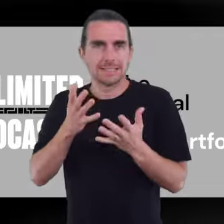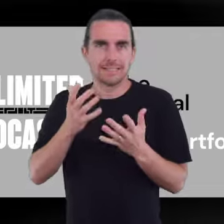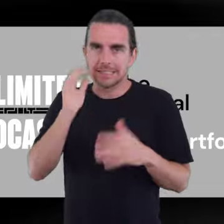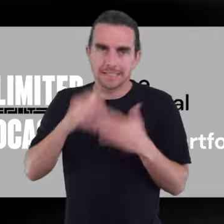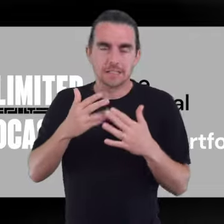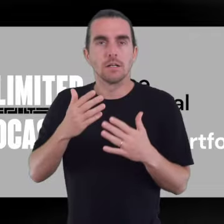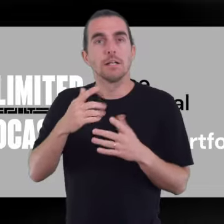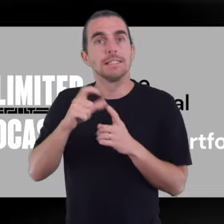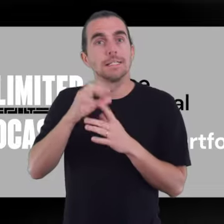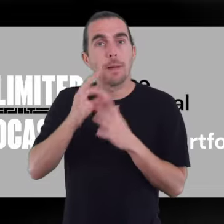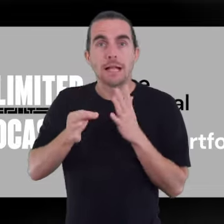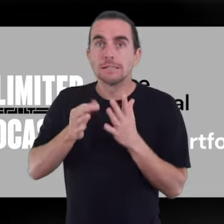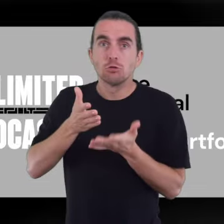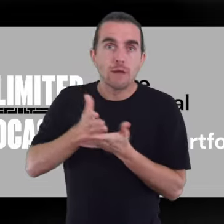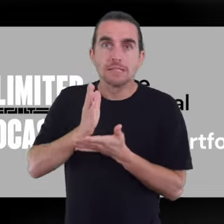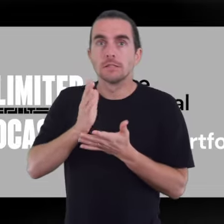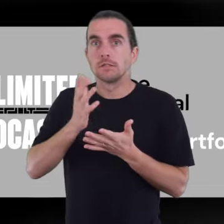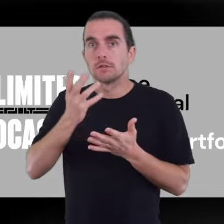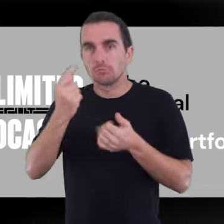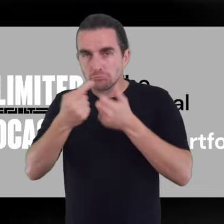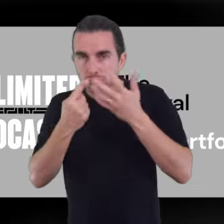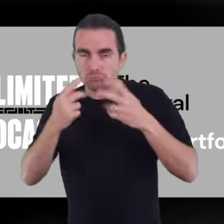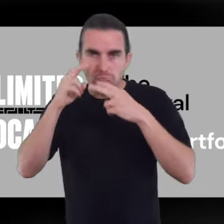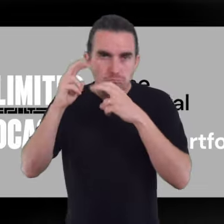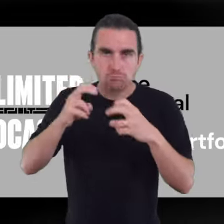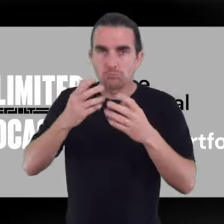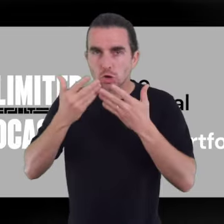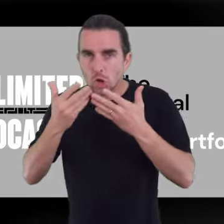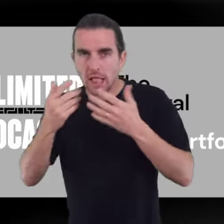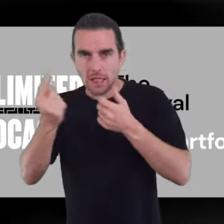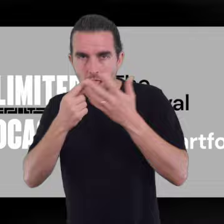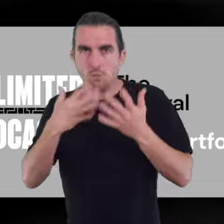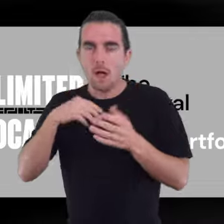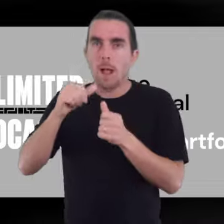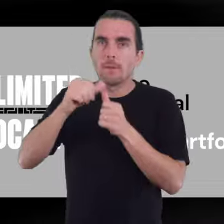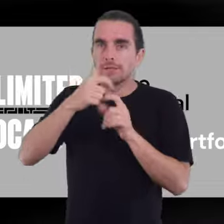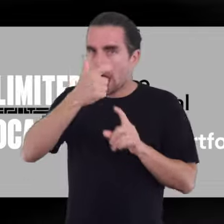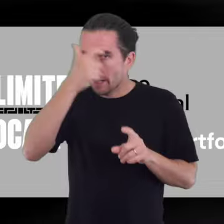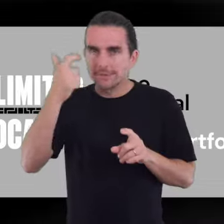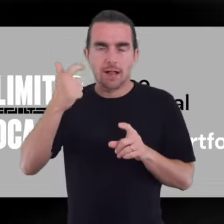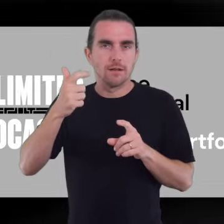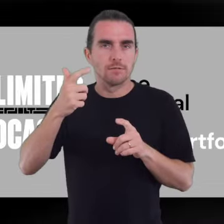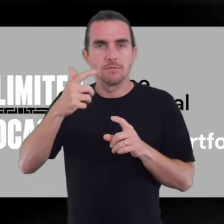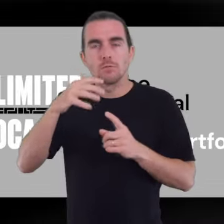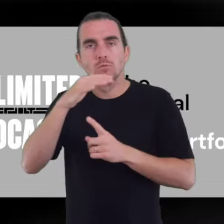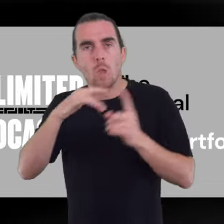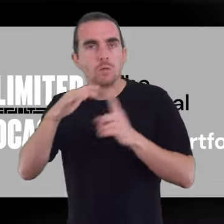and connecting that with really just the amazing work in disability rights and critical studies,